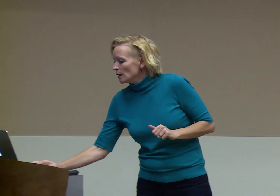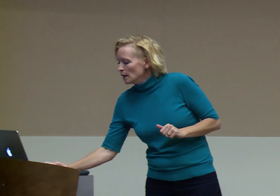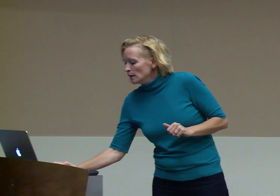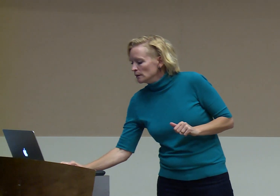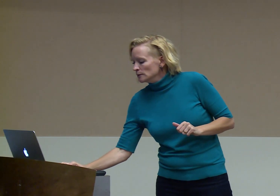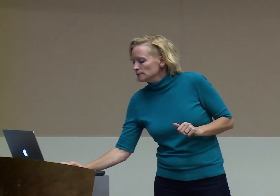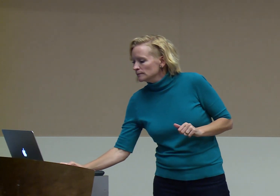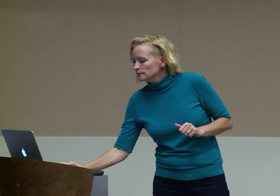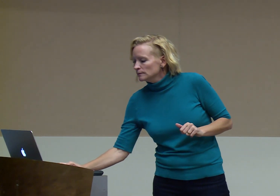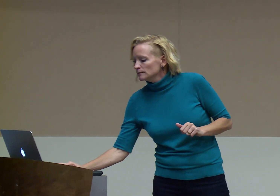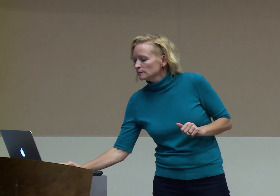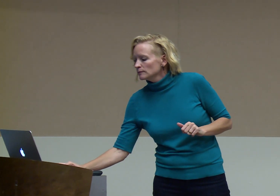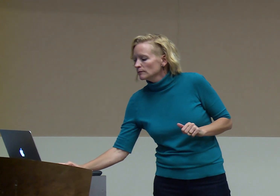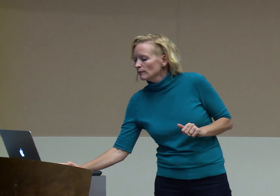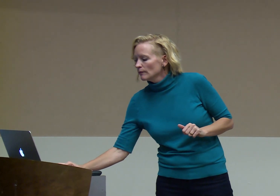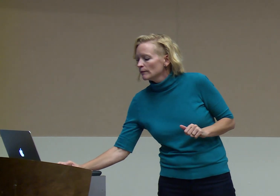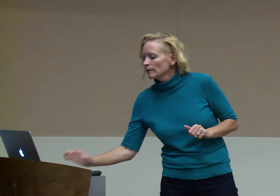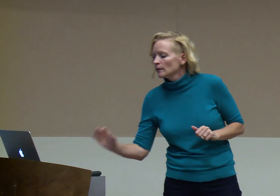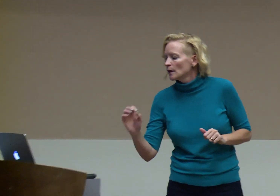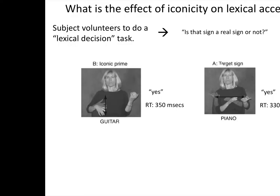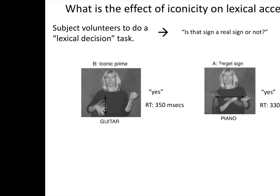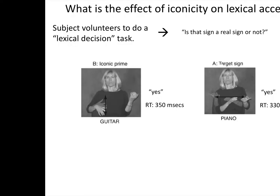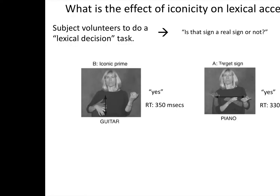but I will show you this example, what we originally used.